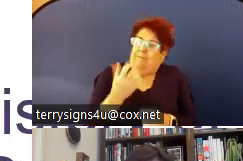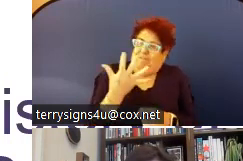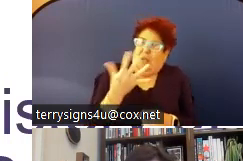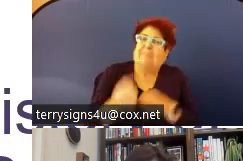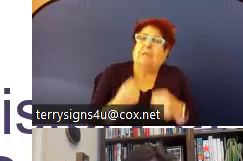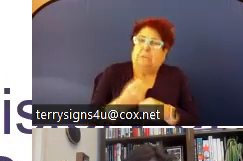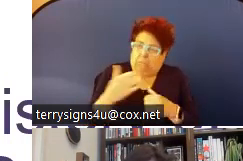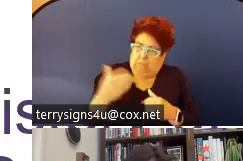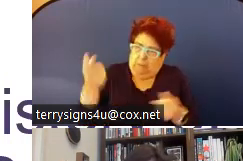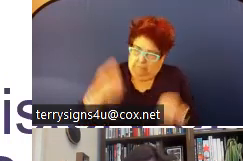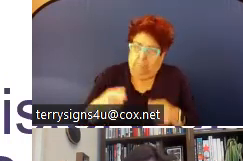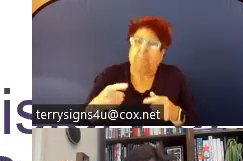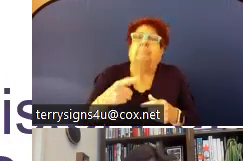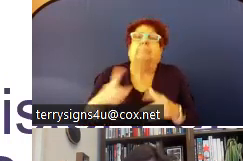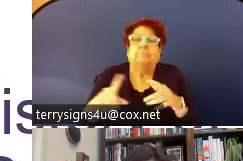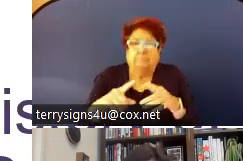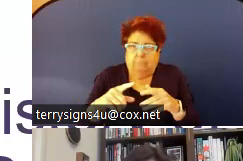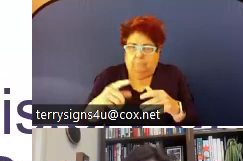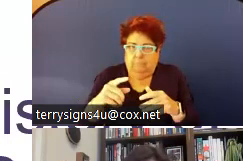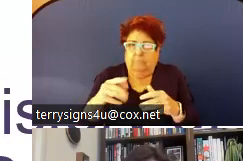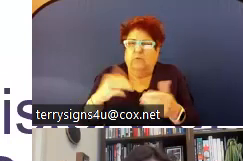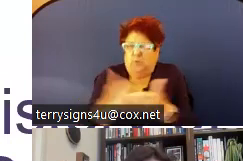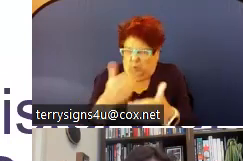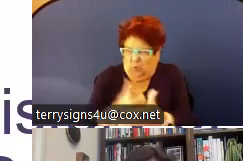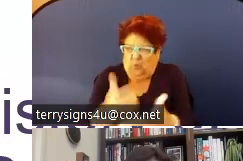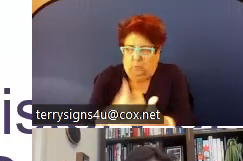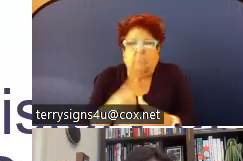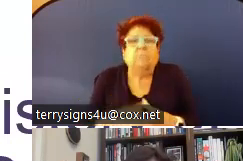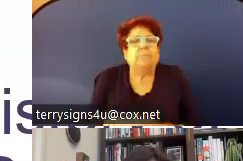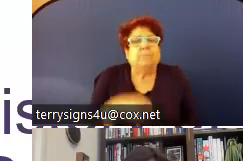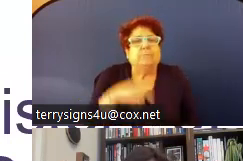Across the county, across multiple sectors to develop a strategic plan.